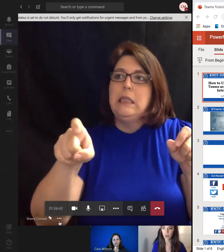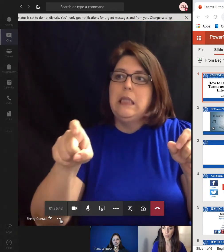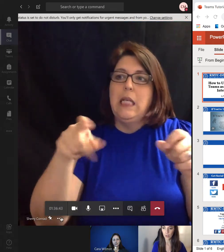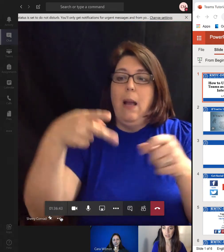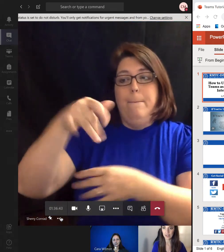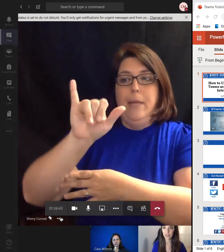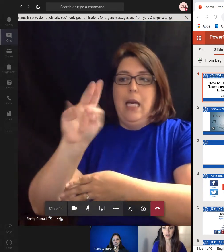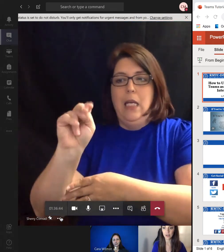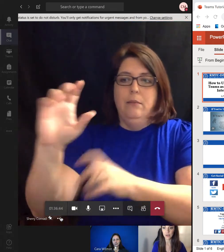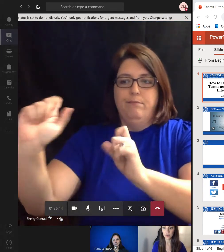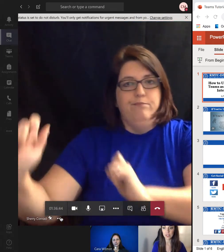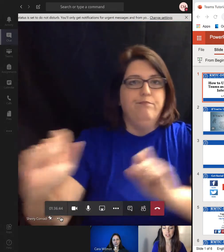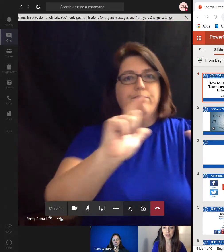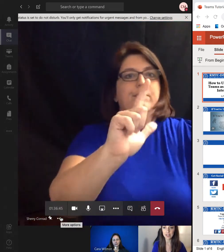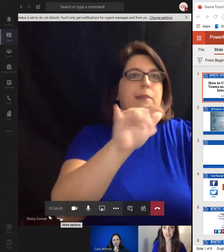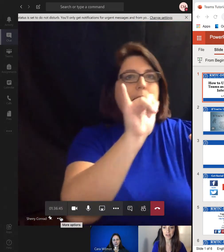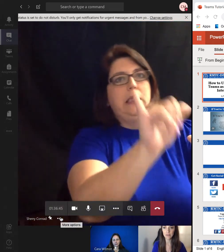We're going to click on the three dots again.